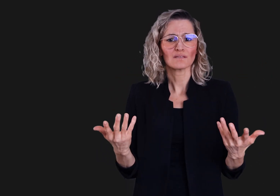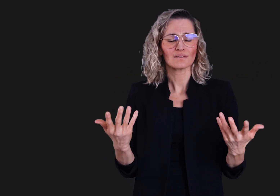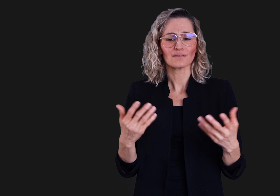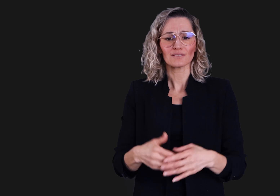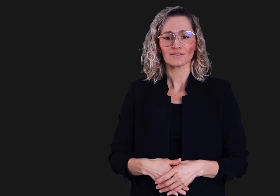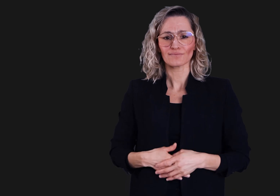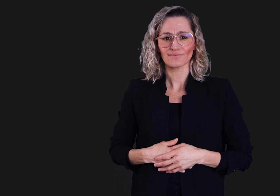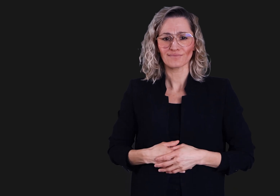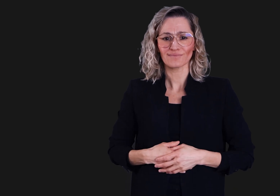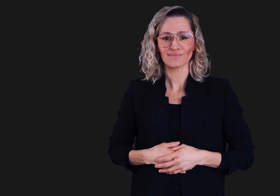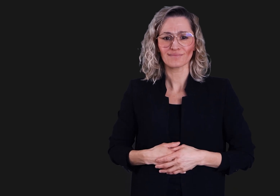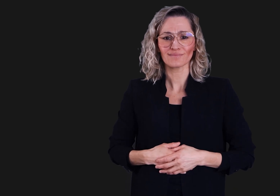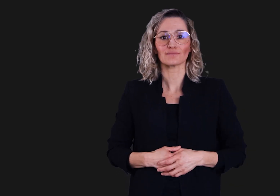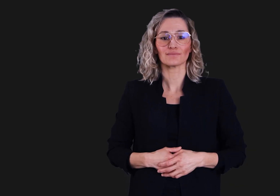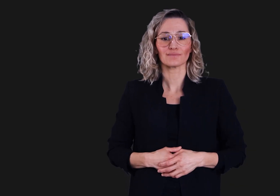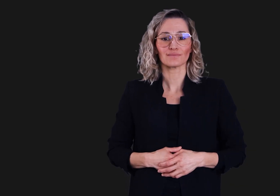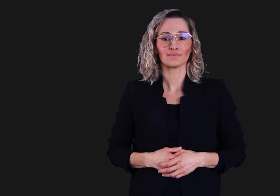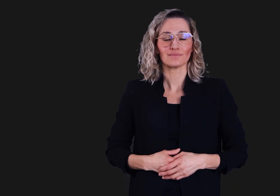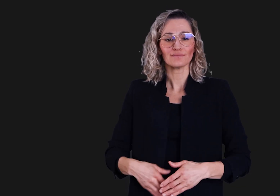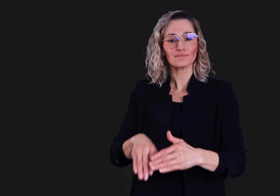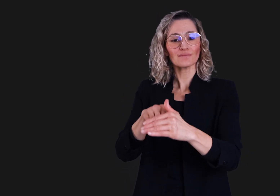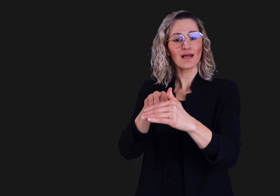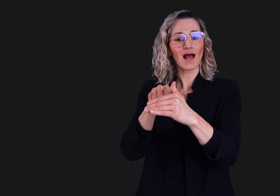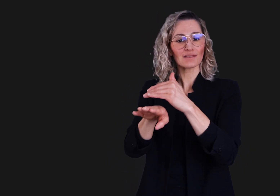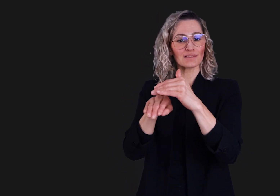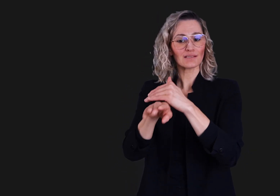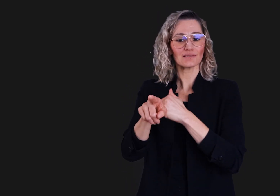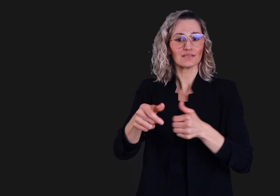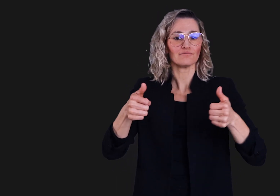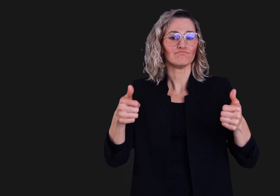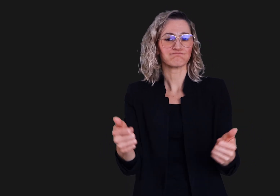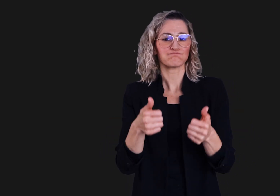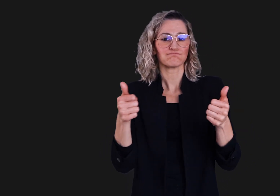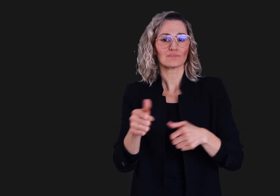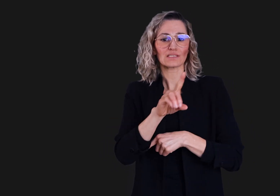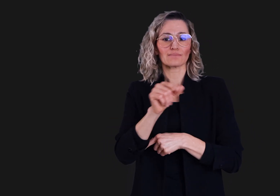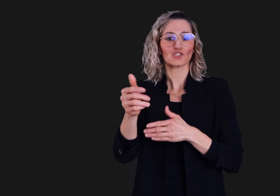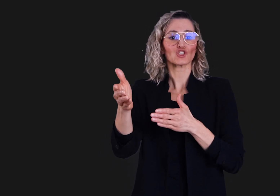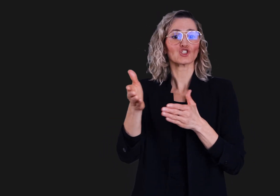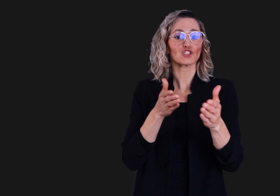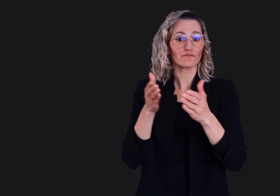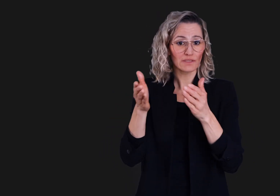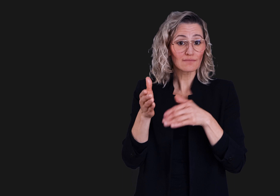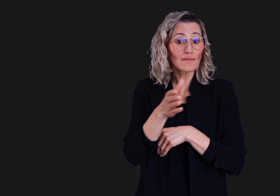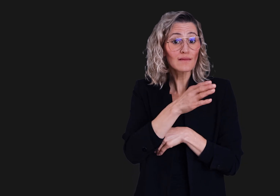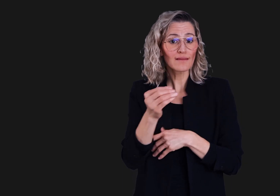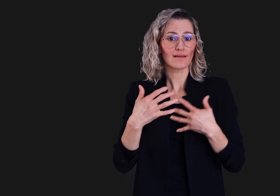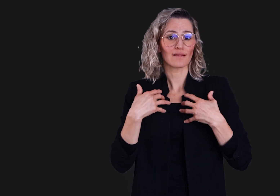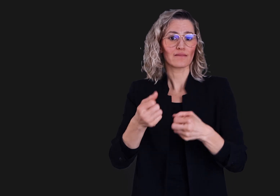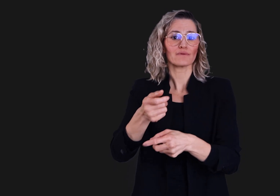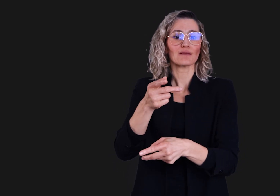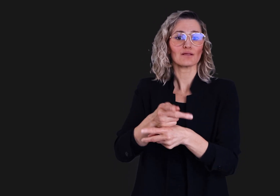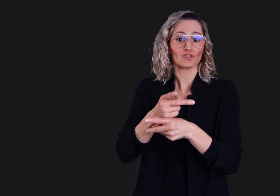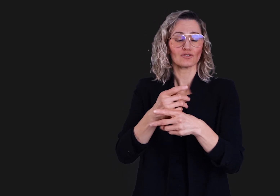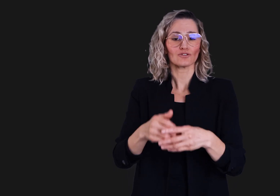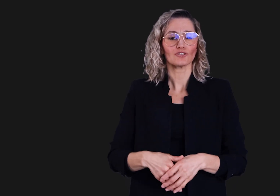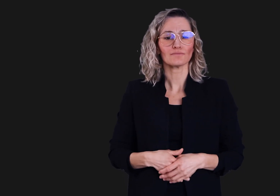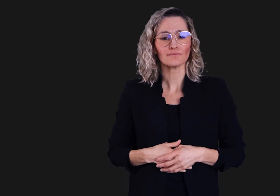Online survey participant Access to adequate disability services and healthcare